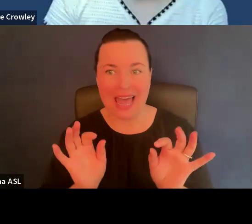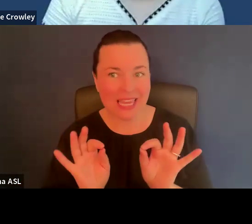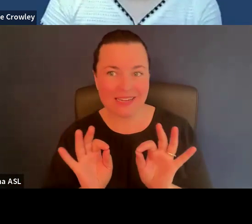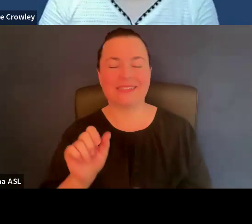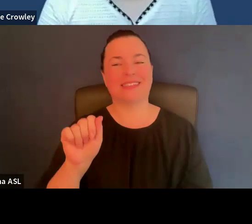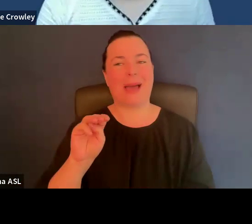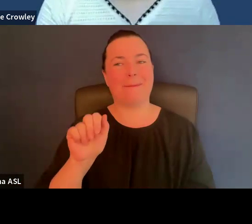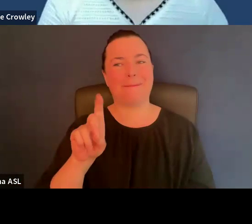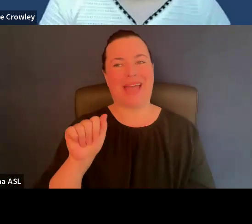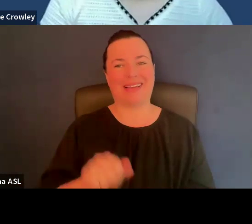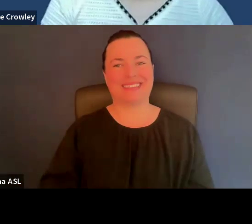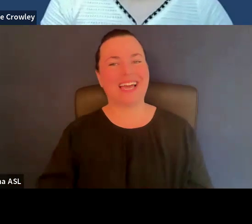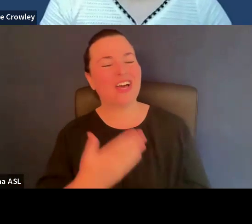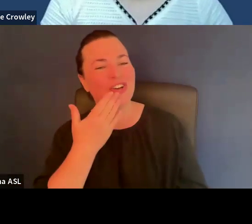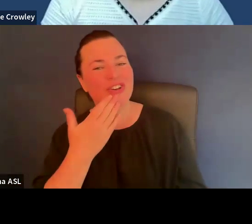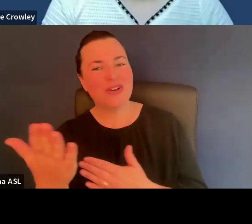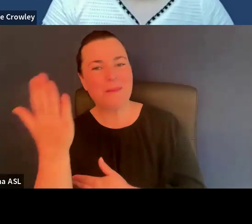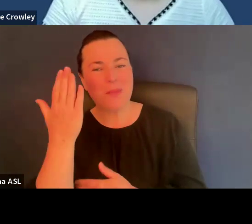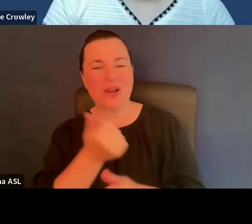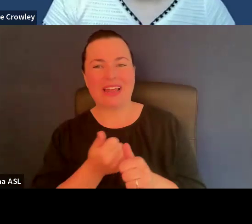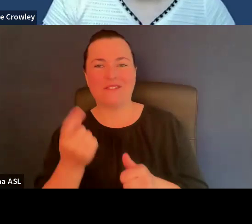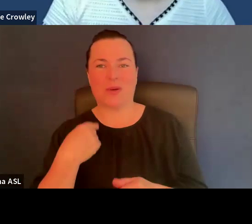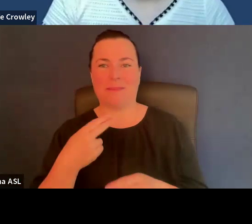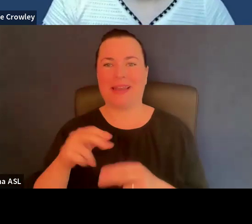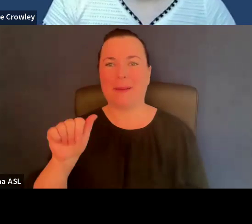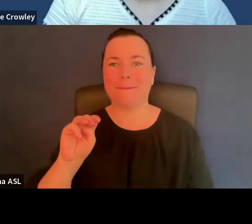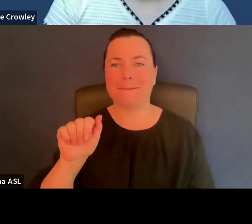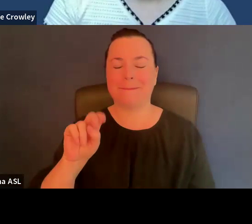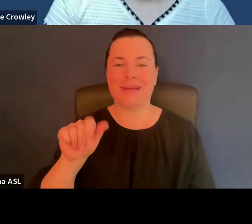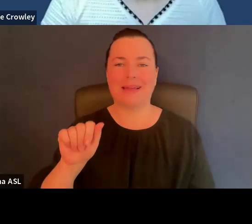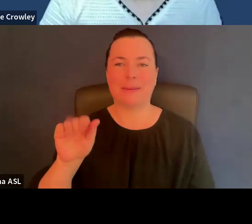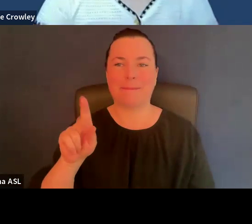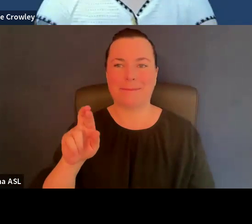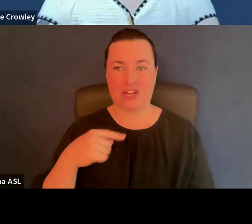Good morning everyone. My name's Amanda Baker. I use she/her pronouns.